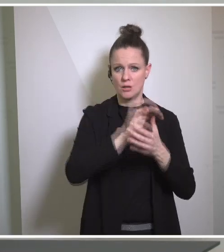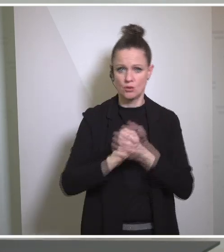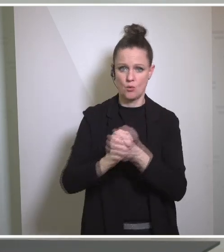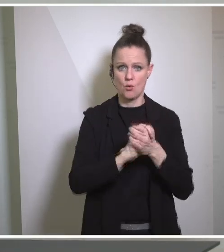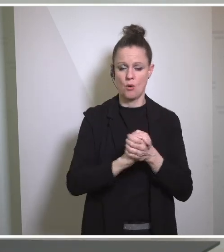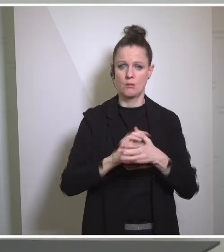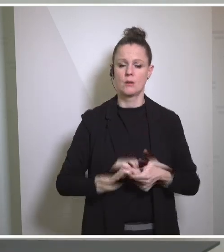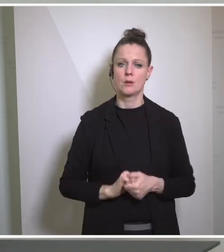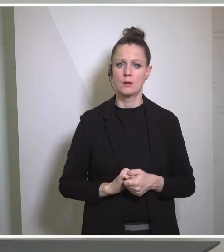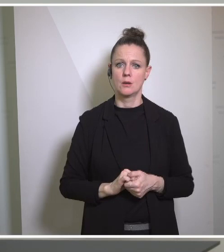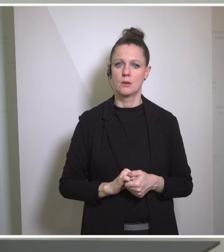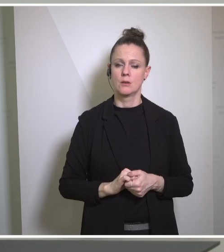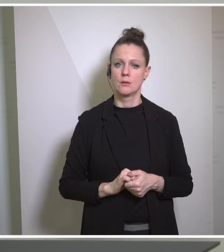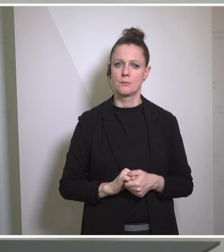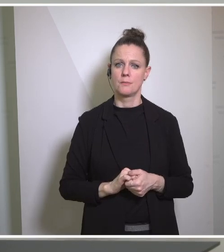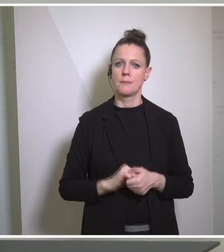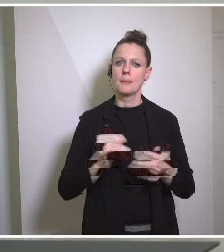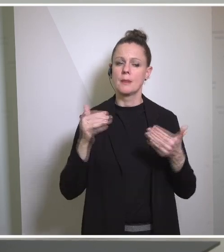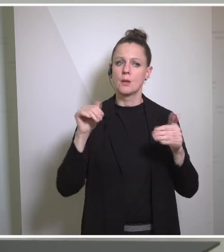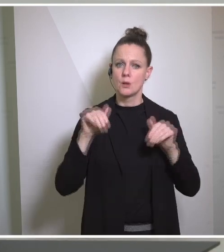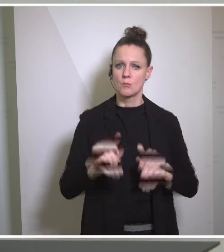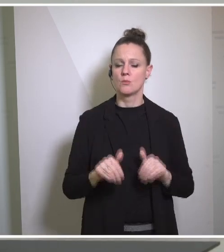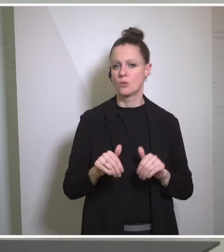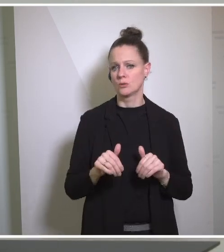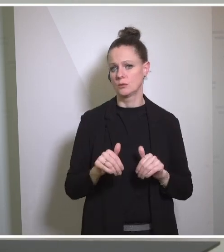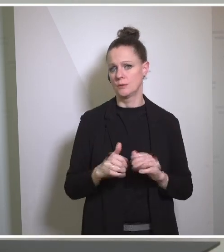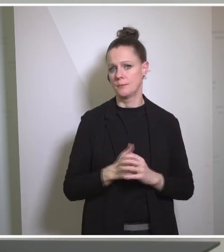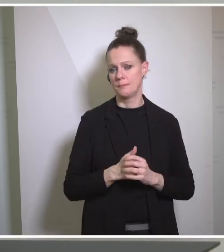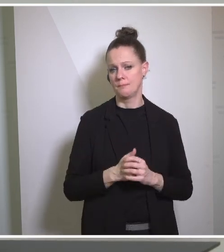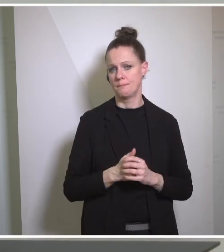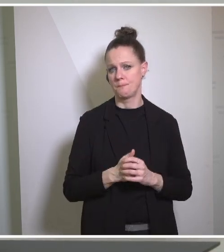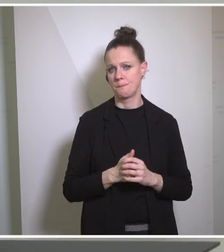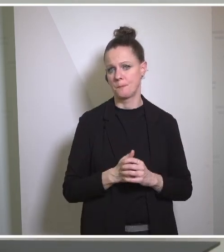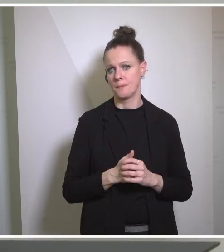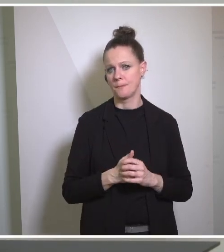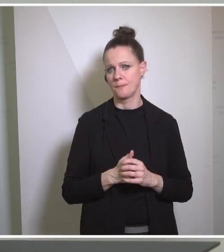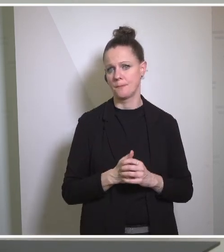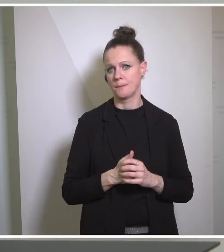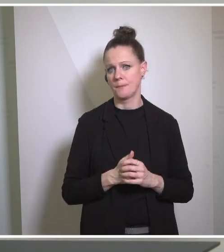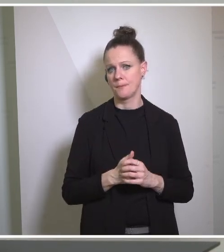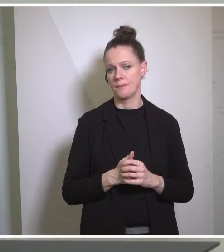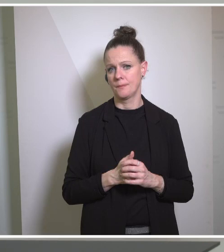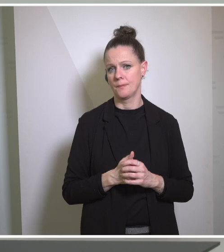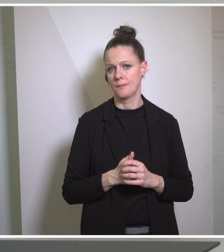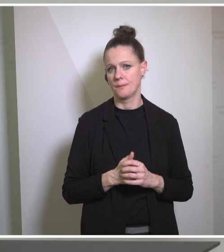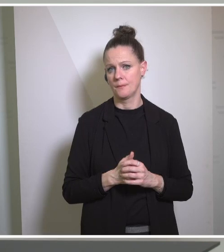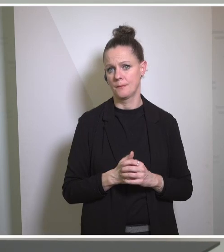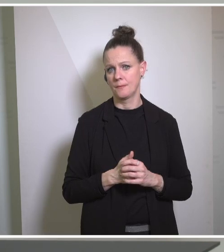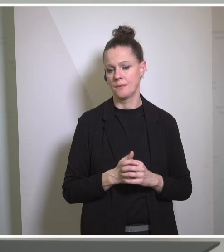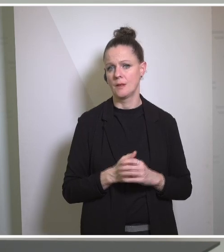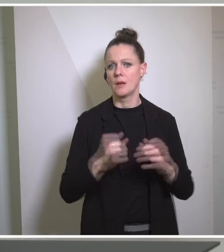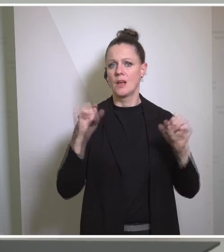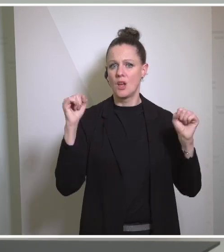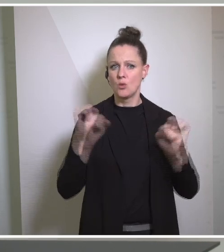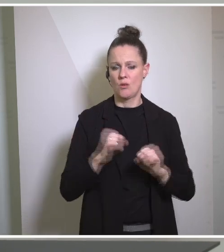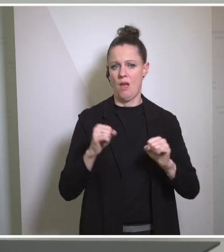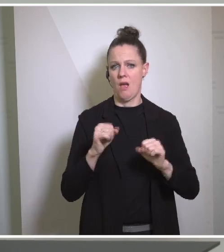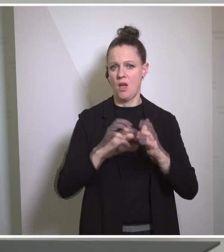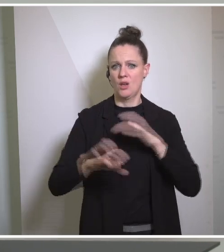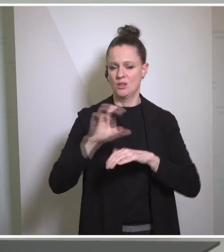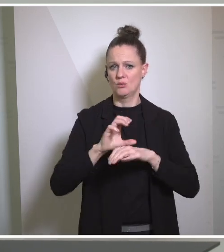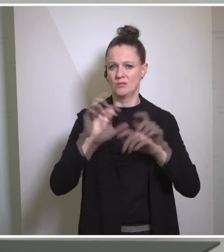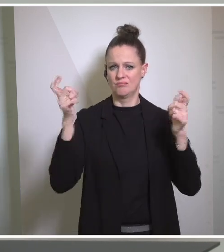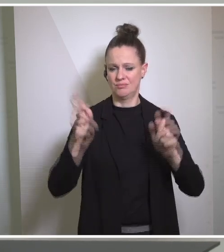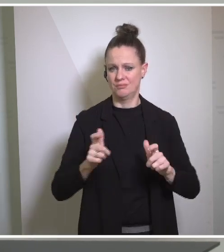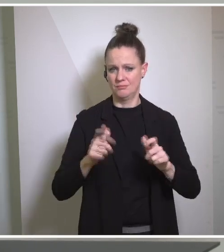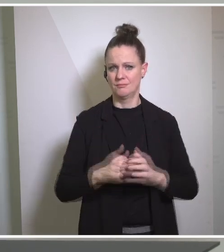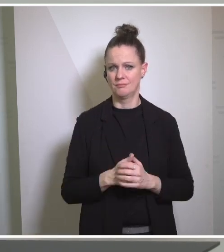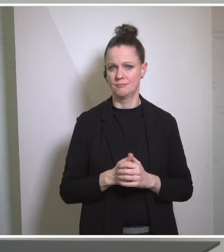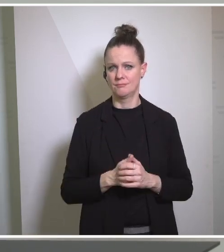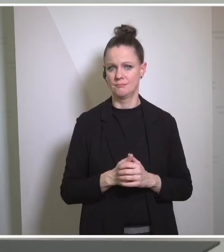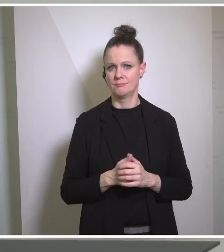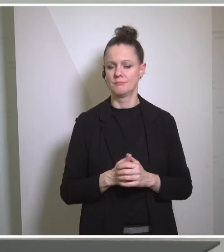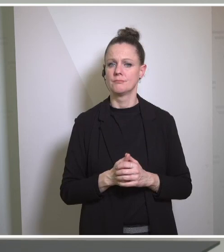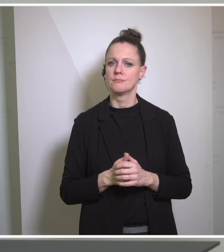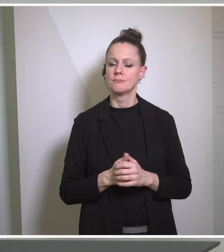which is to stop taking steps to increase its nuclear capacity by spinning more centrifuges